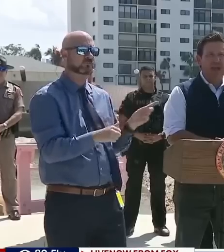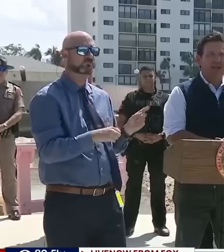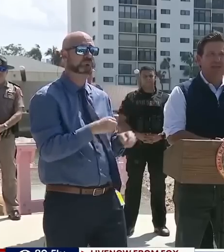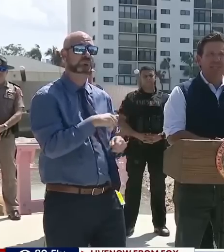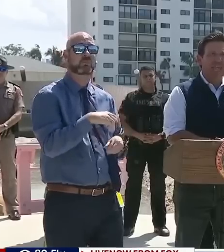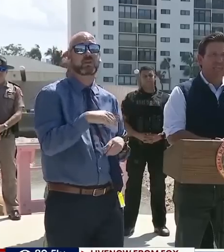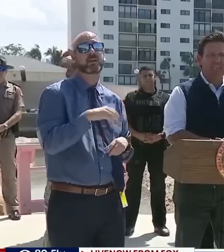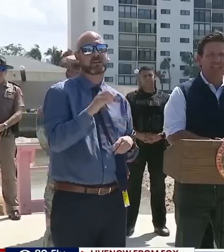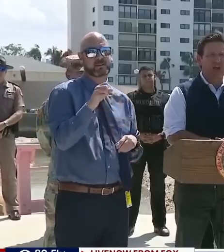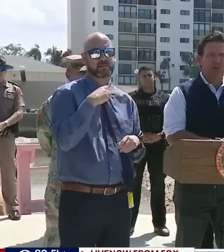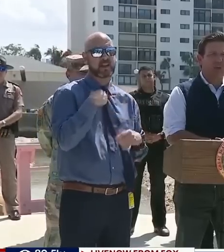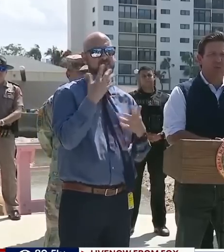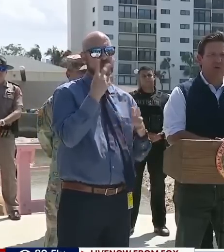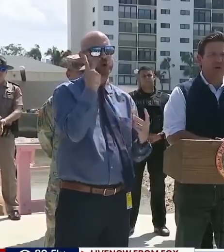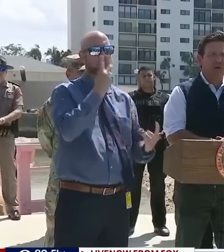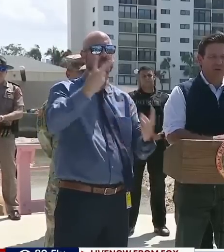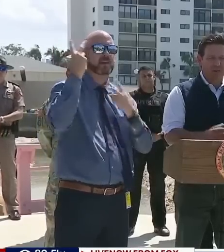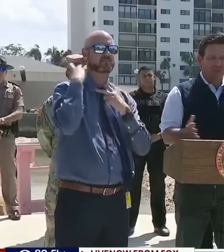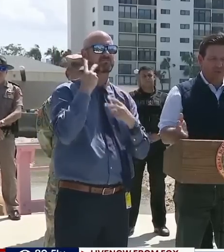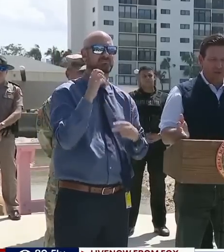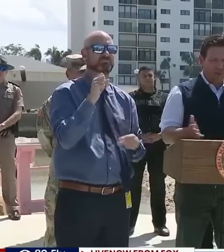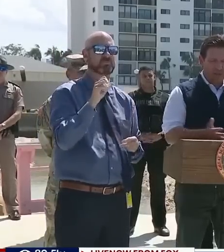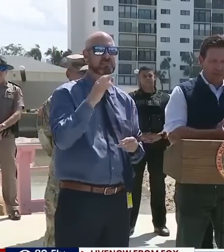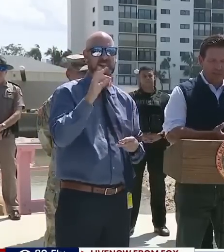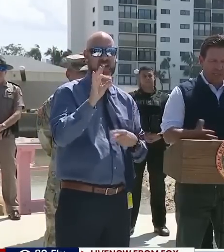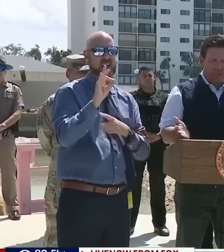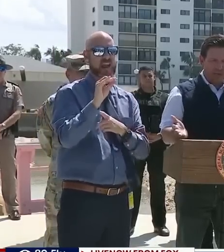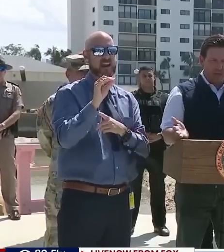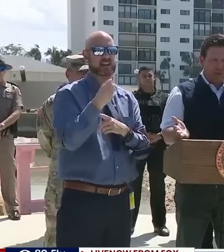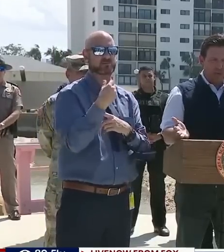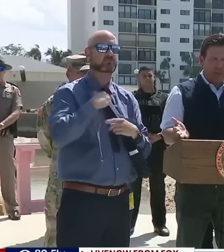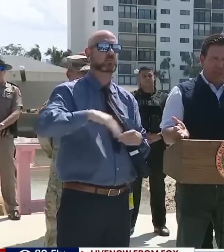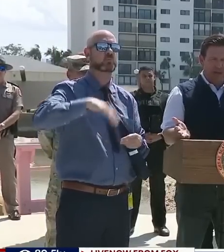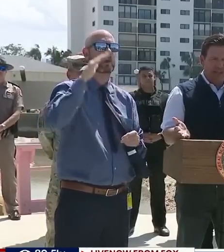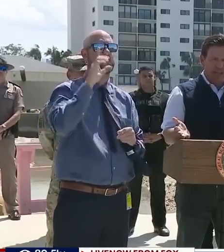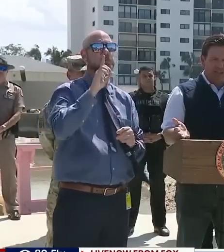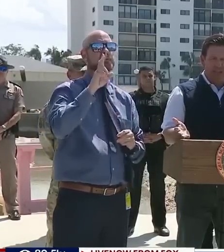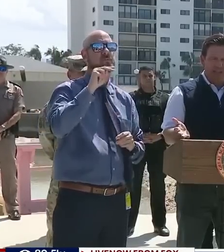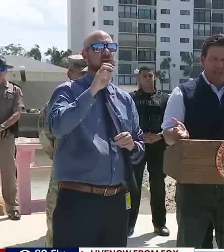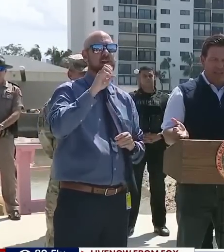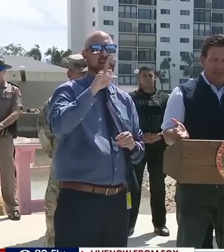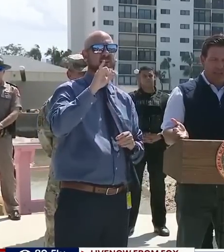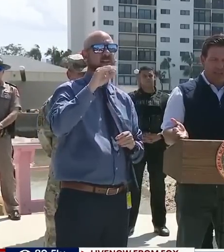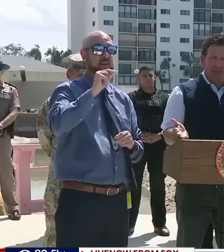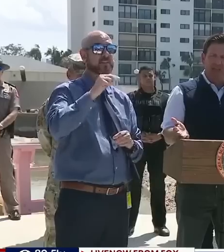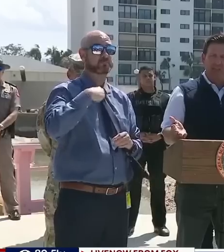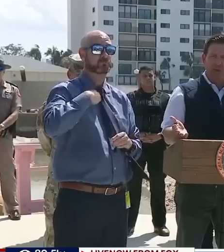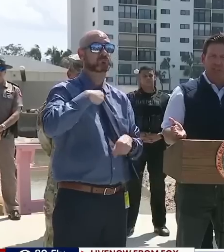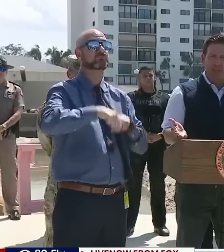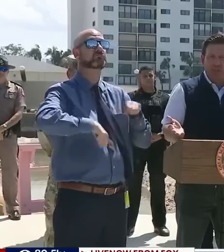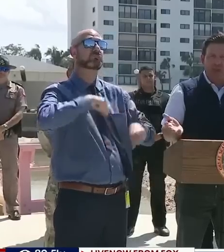future. uh but but there's going to be a light at the end of the tunnel. You know, it's interesting. I actually thought back I mean I in the 80s. I